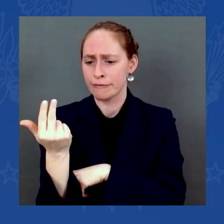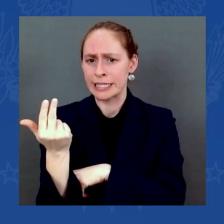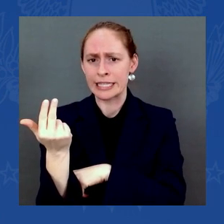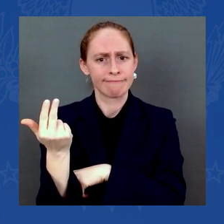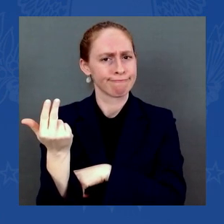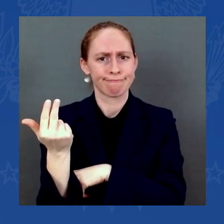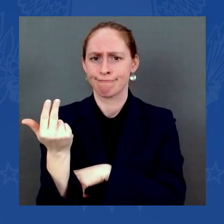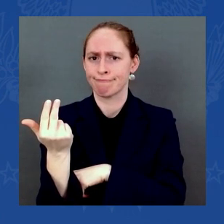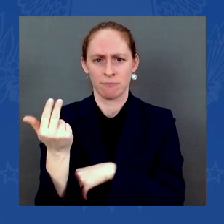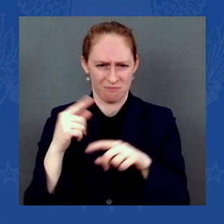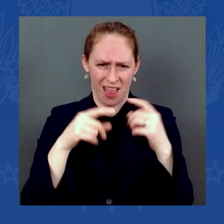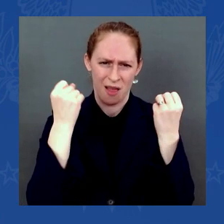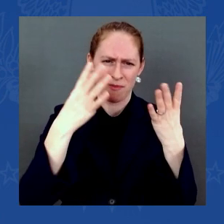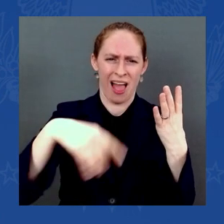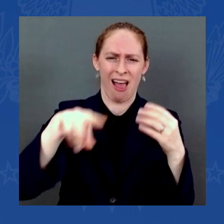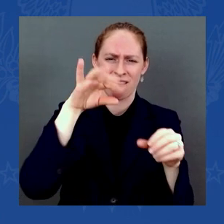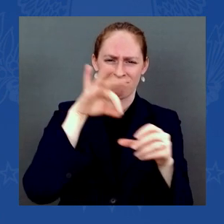Jeff Fortenberry, Republican from Nebraska.